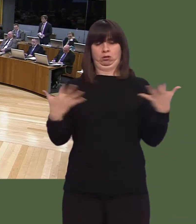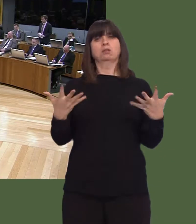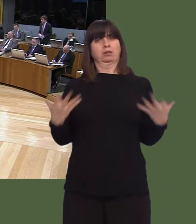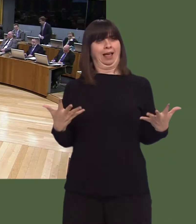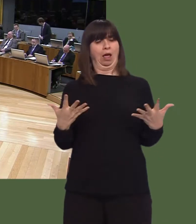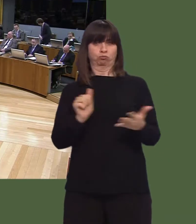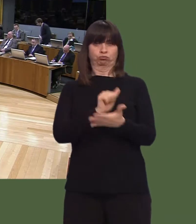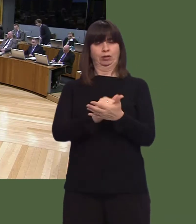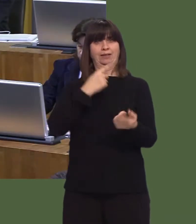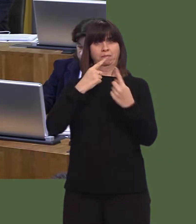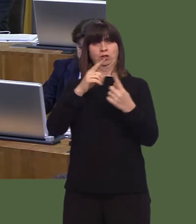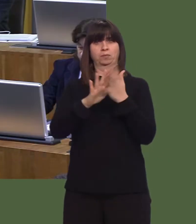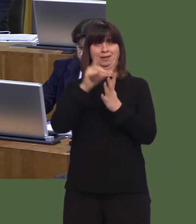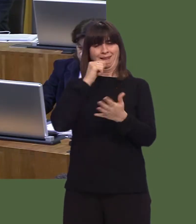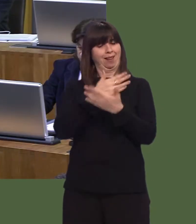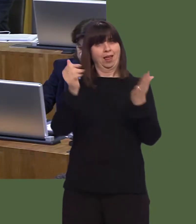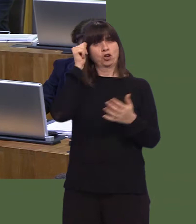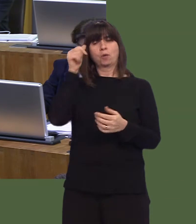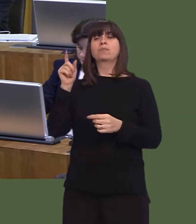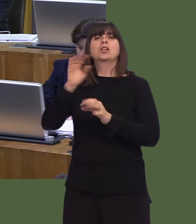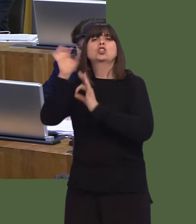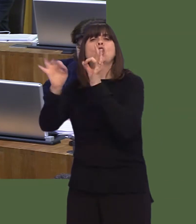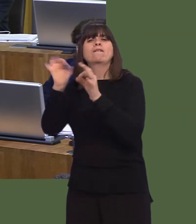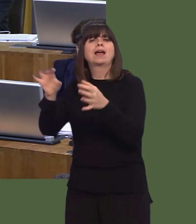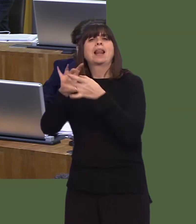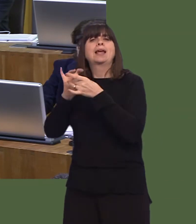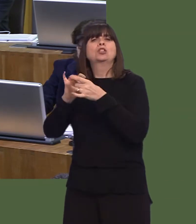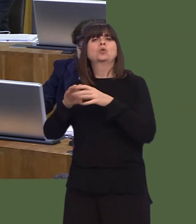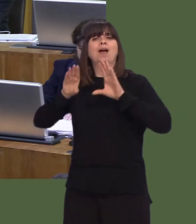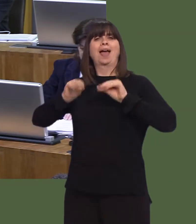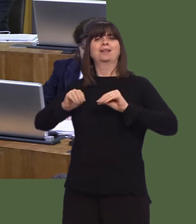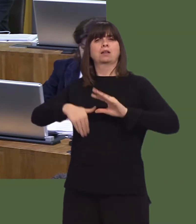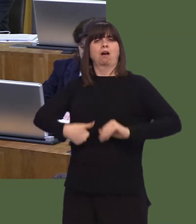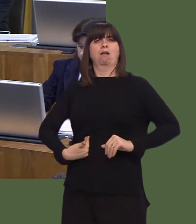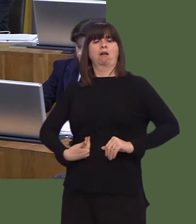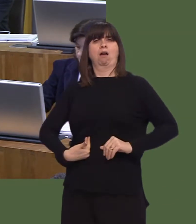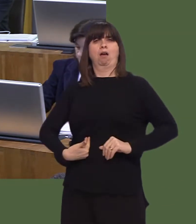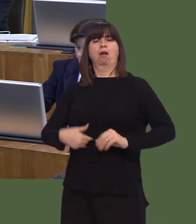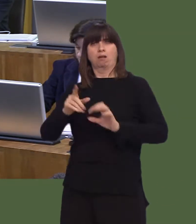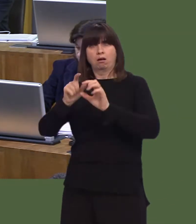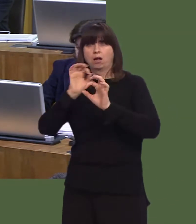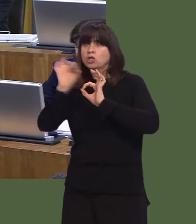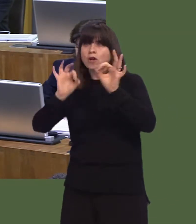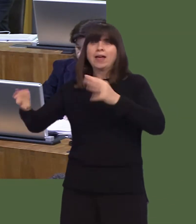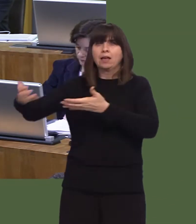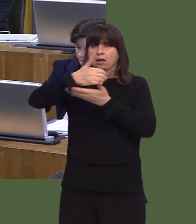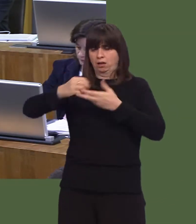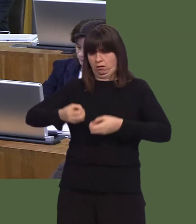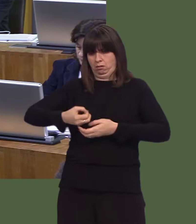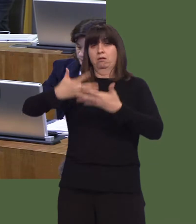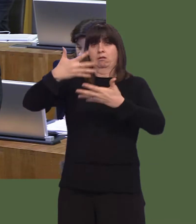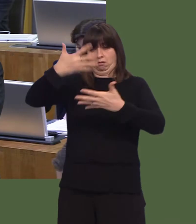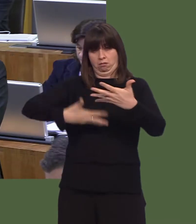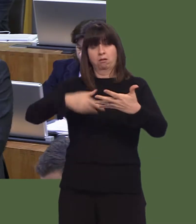Carwyn Jones AM: Well, the end hunger survey was publishedóor rather, it reflected findings